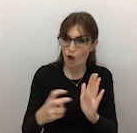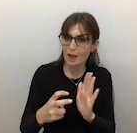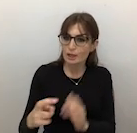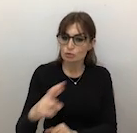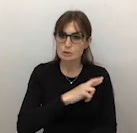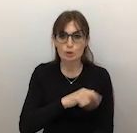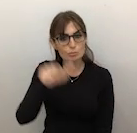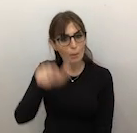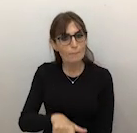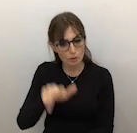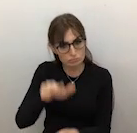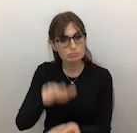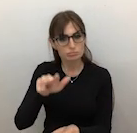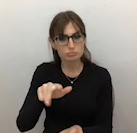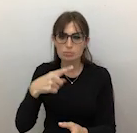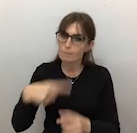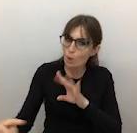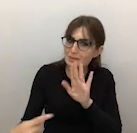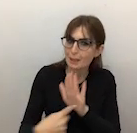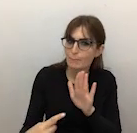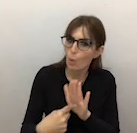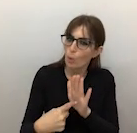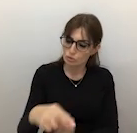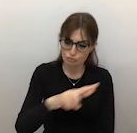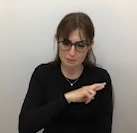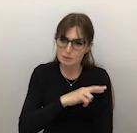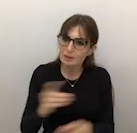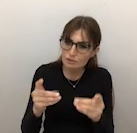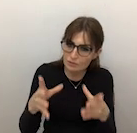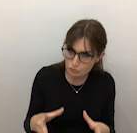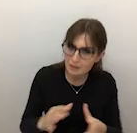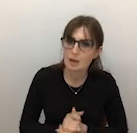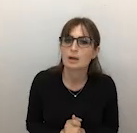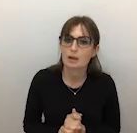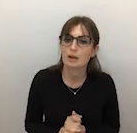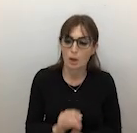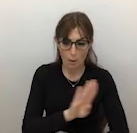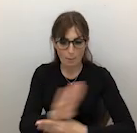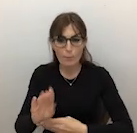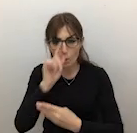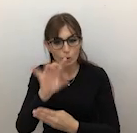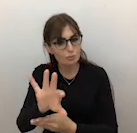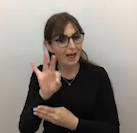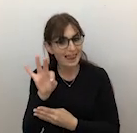of the responsible persons' declaration is one of the most important duties of a director. While the board may elect to delegate